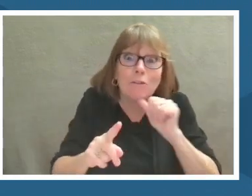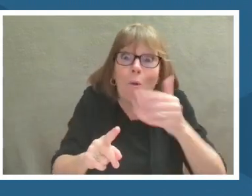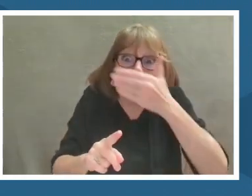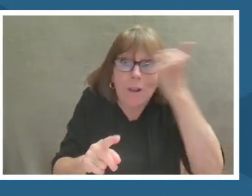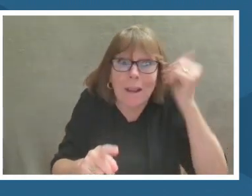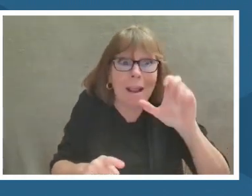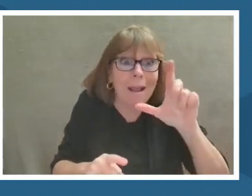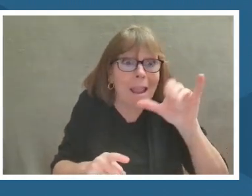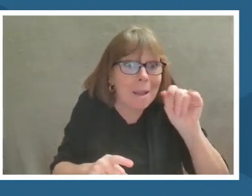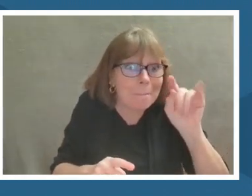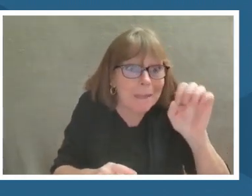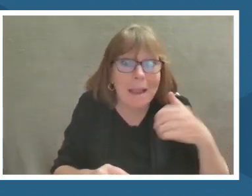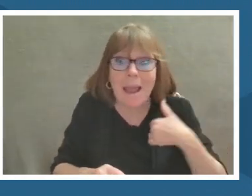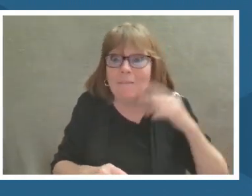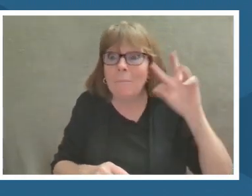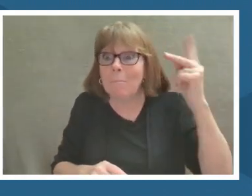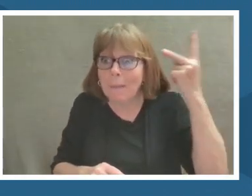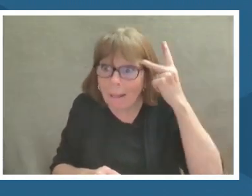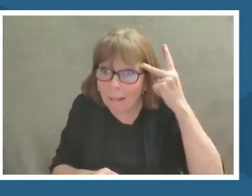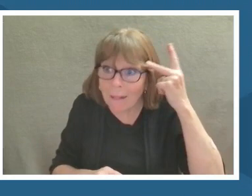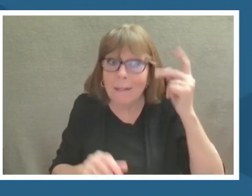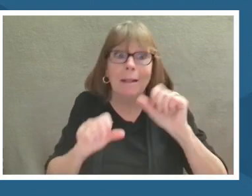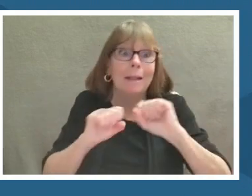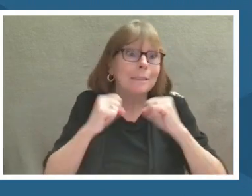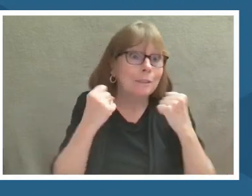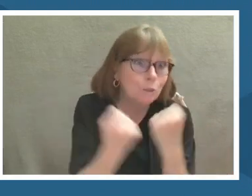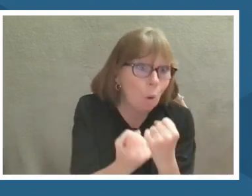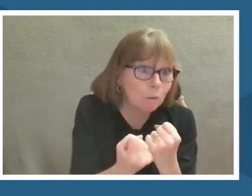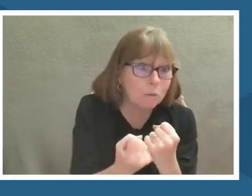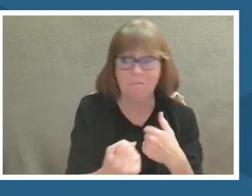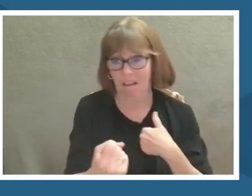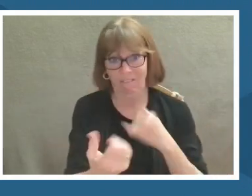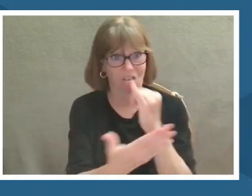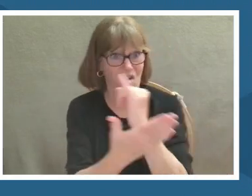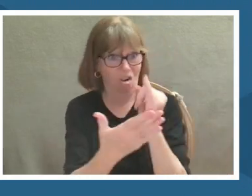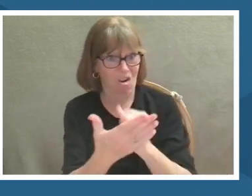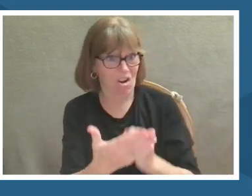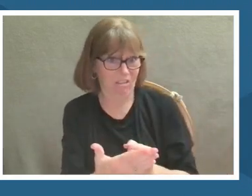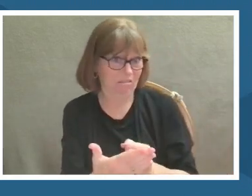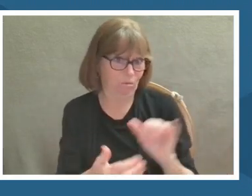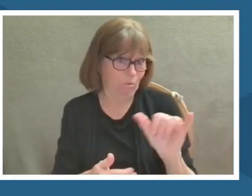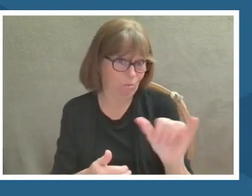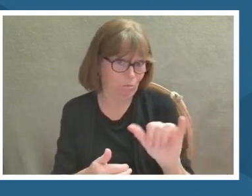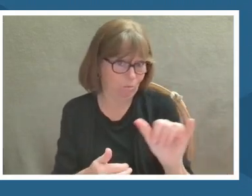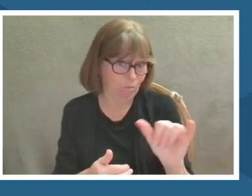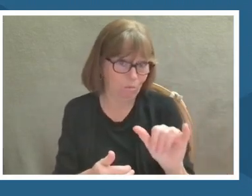phenomenon right there's art involved in